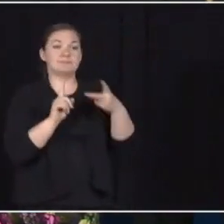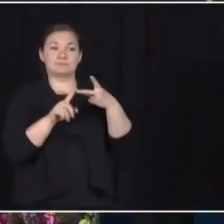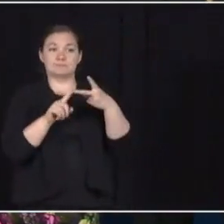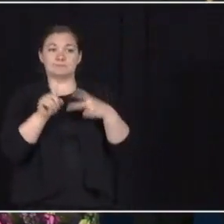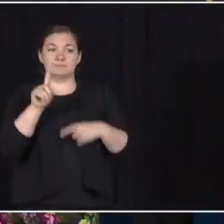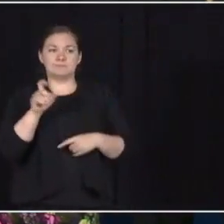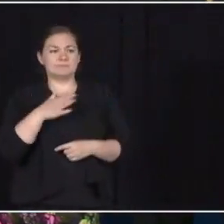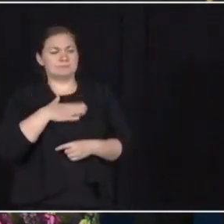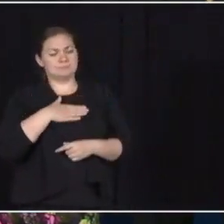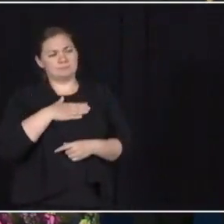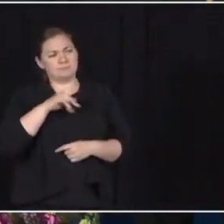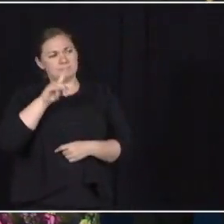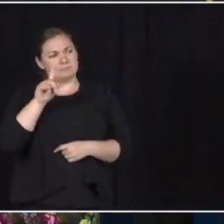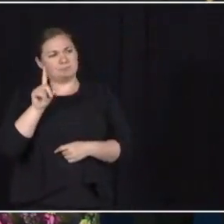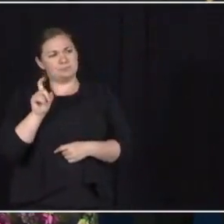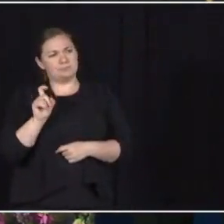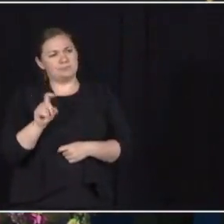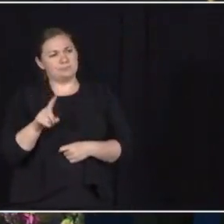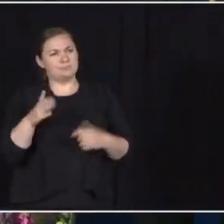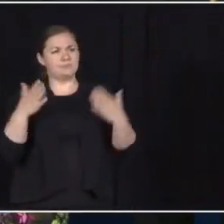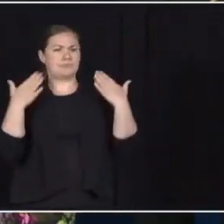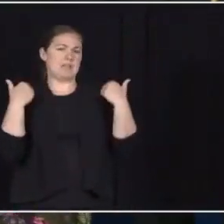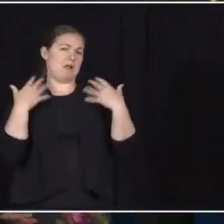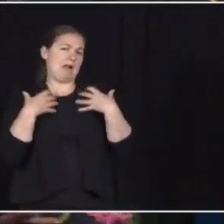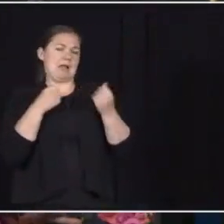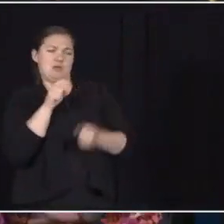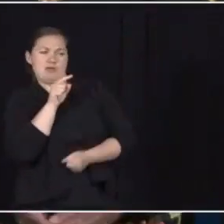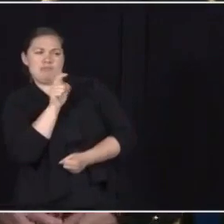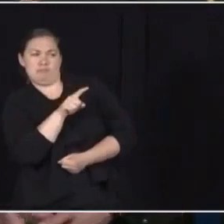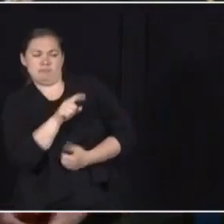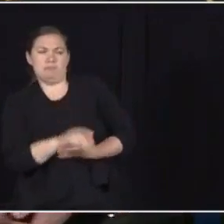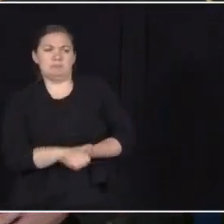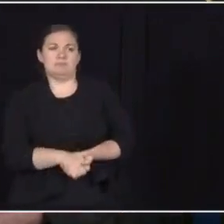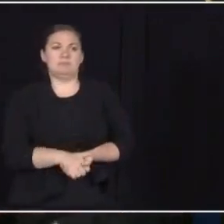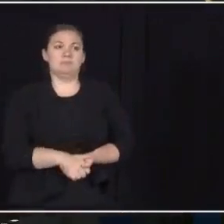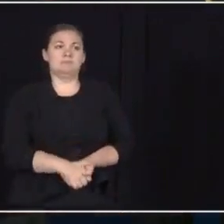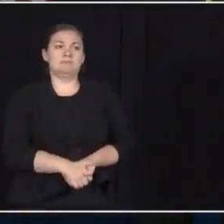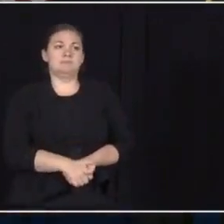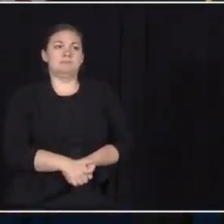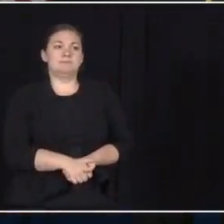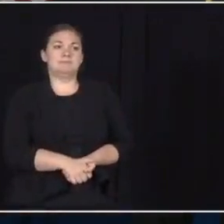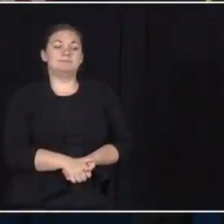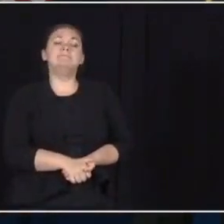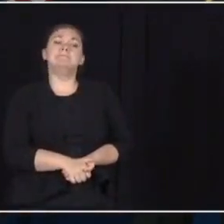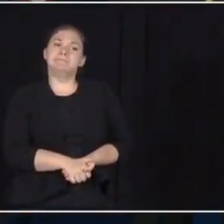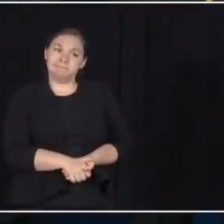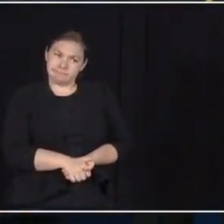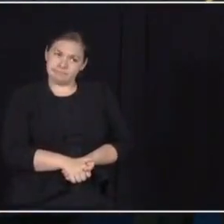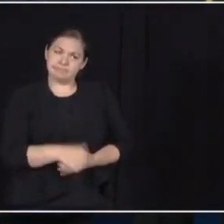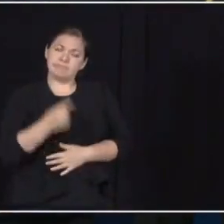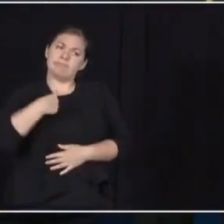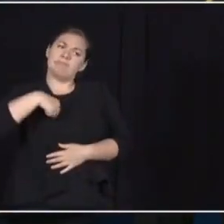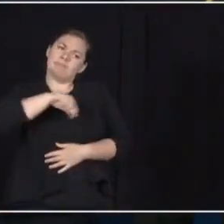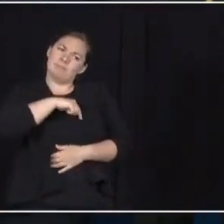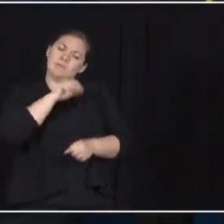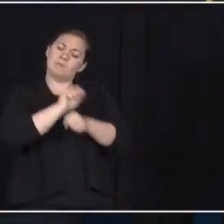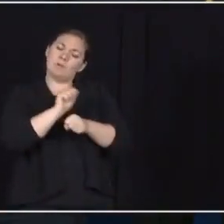I think my follow-up is probably best for the health minister. We were talking to several dermatologist he